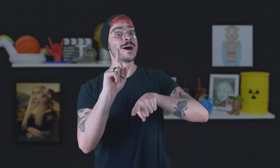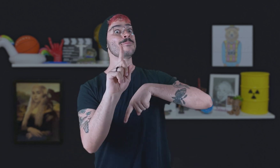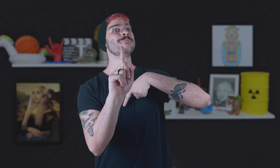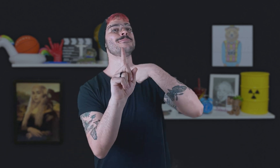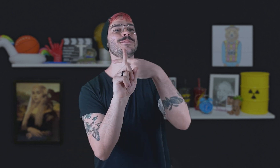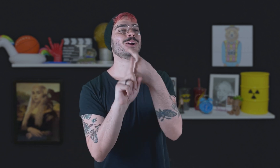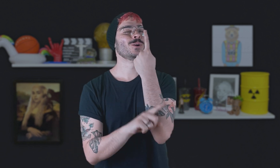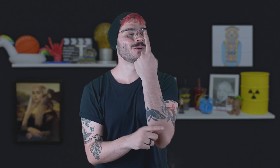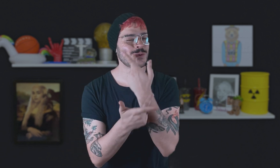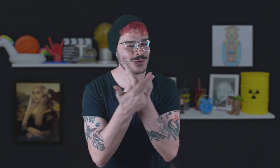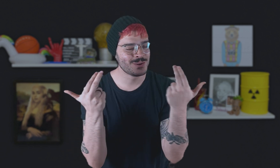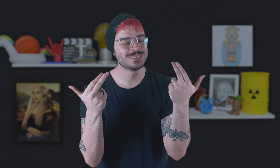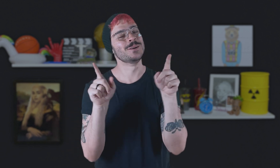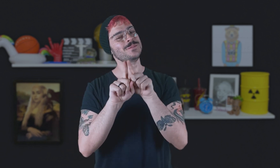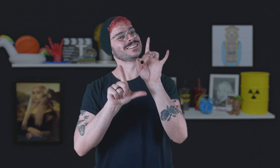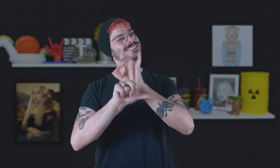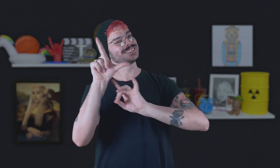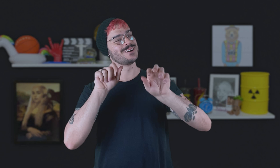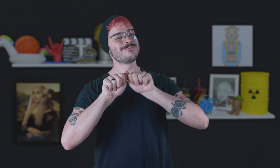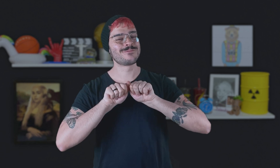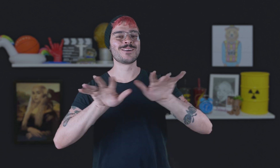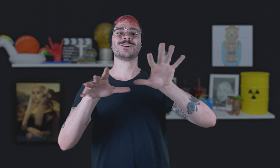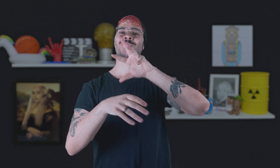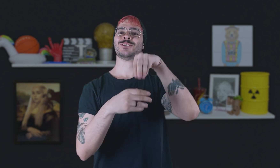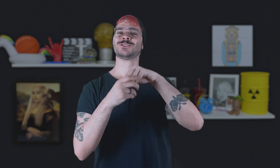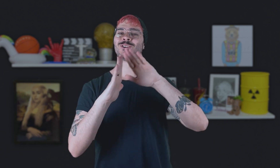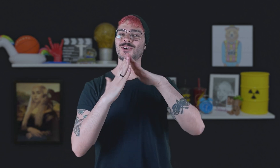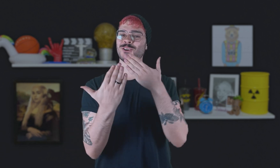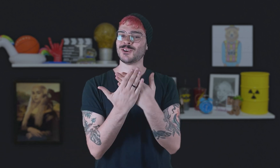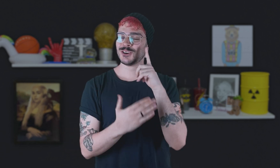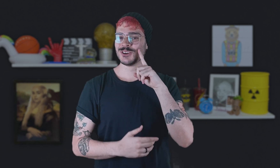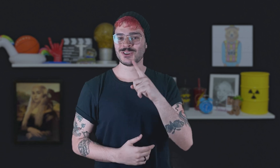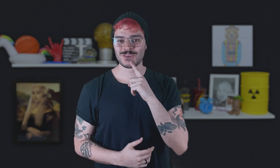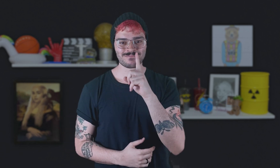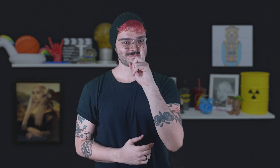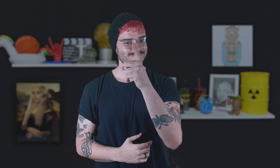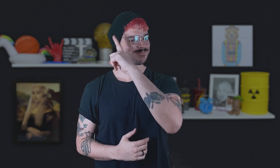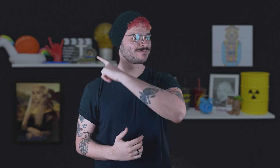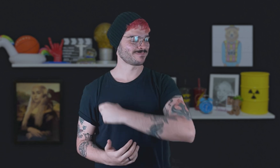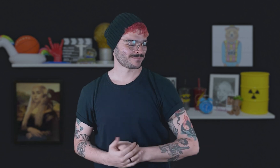even with the schools where deaf people study!